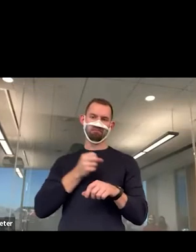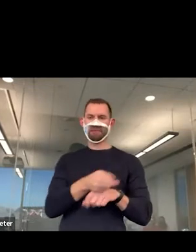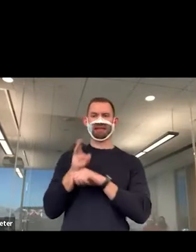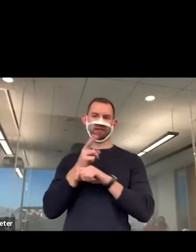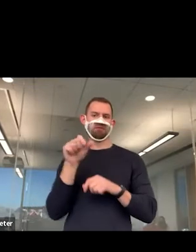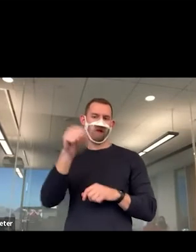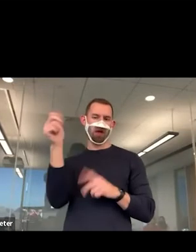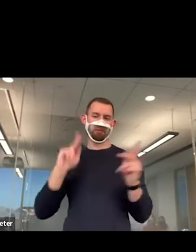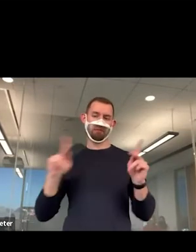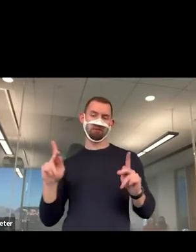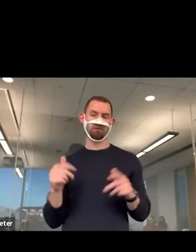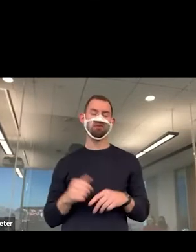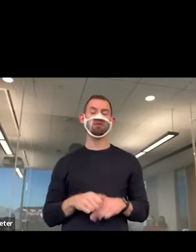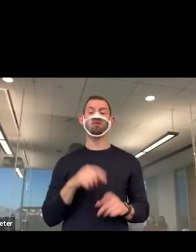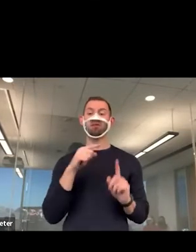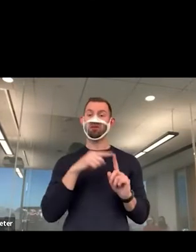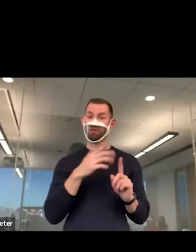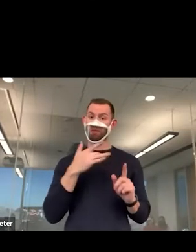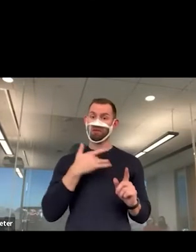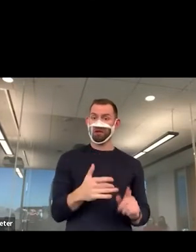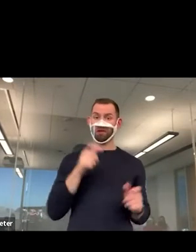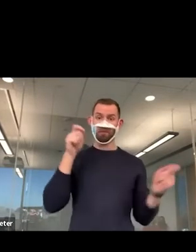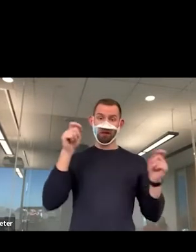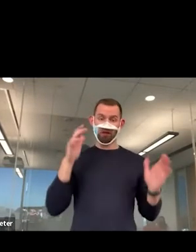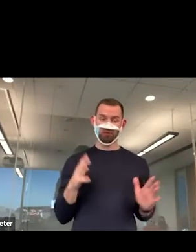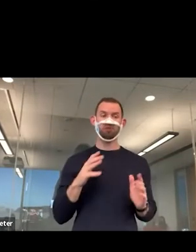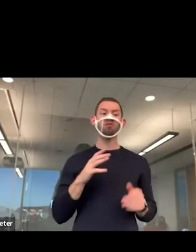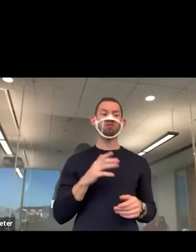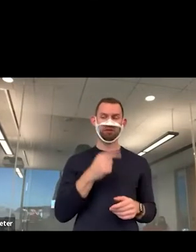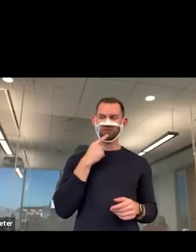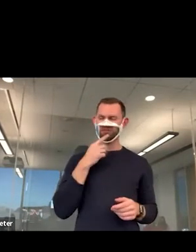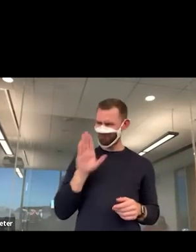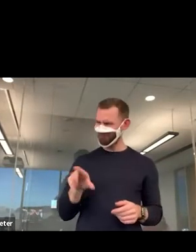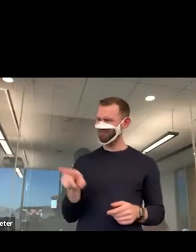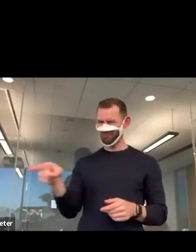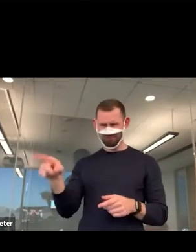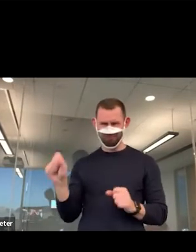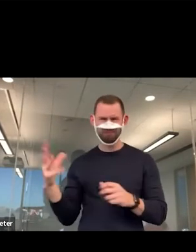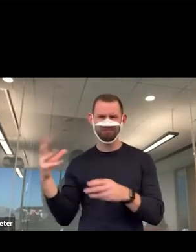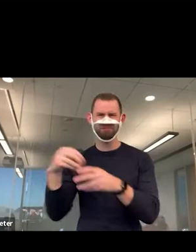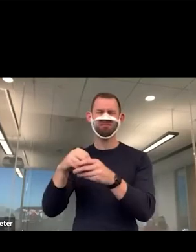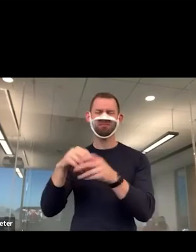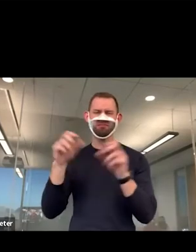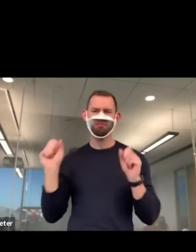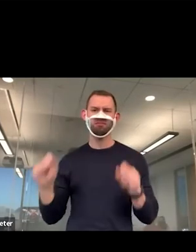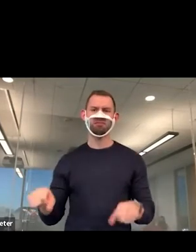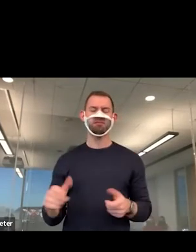the idea that i i'd be included and able to do a lot more than they want then they really wanted